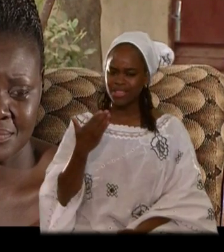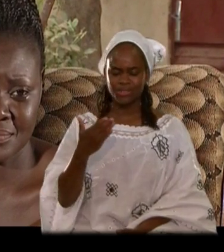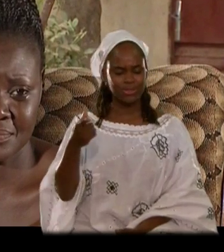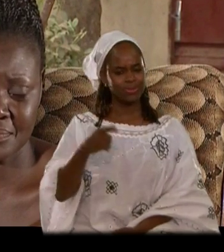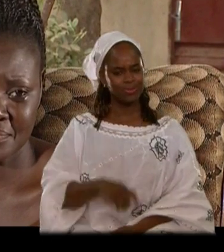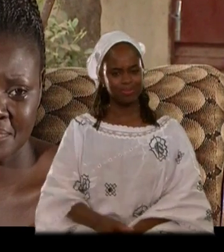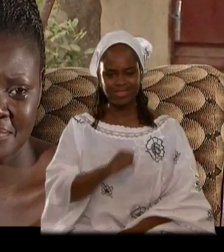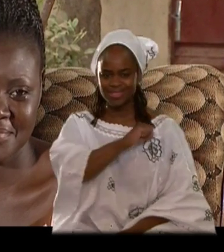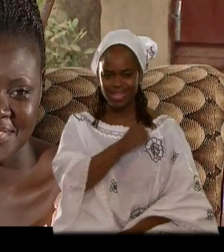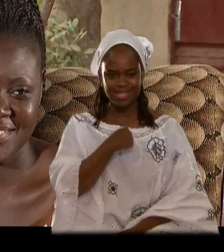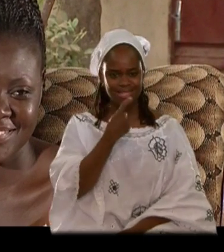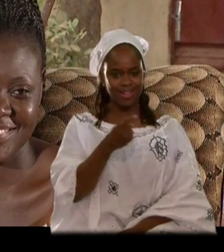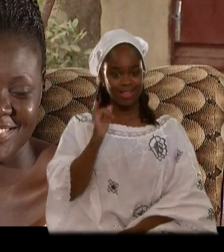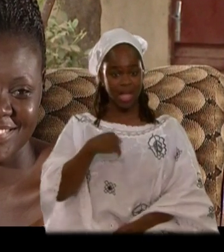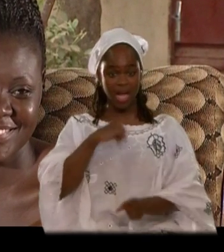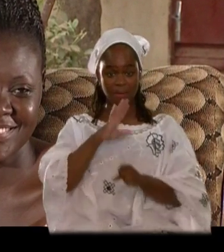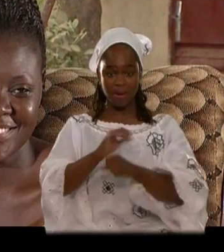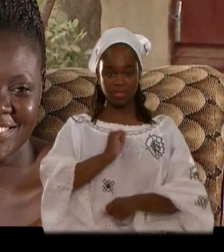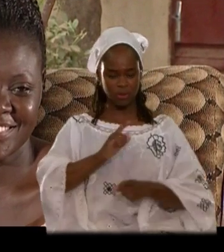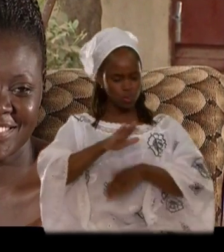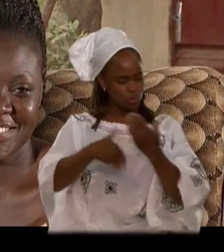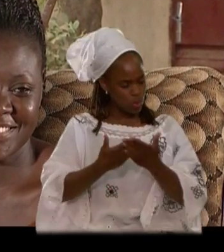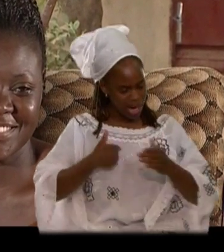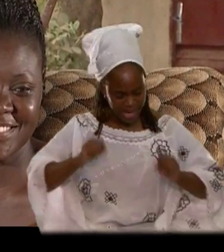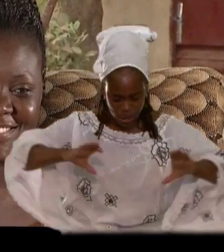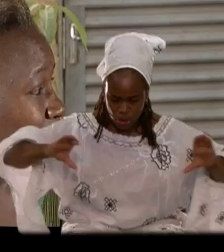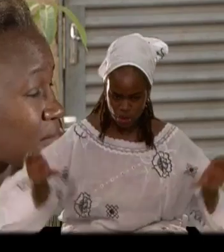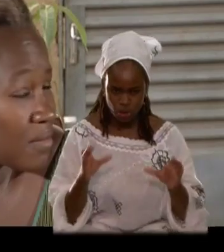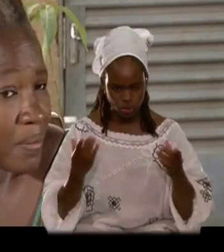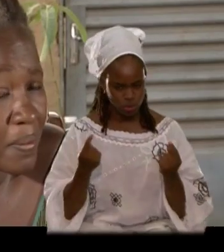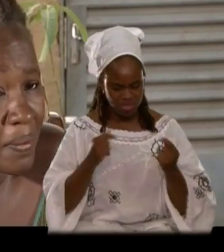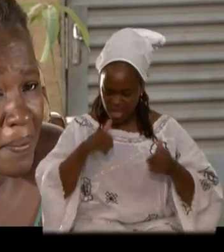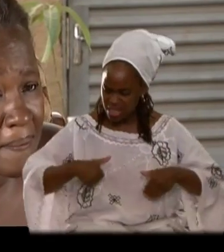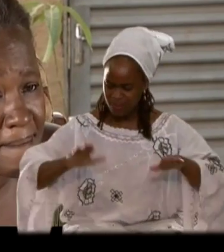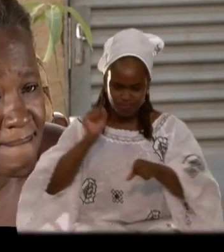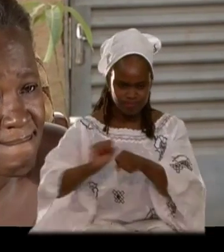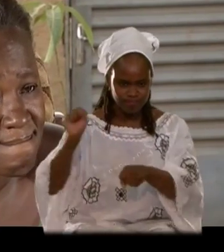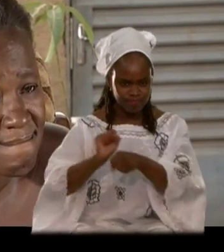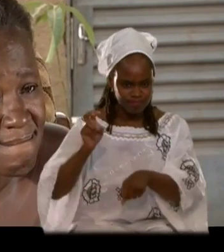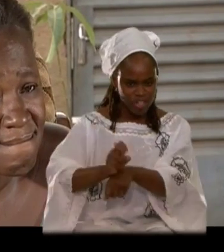I tell you now that I commit myself to do all I can and spare no effort.